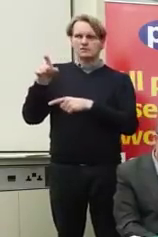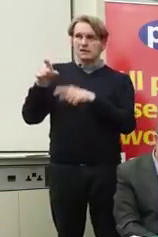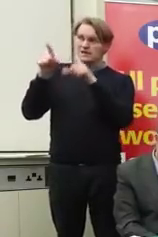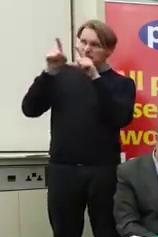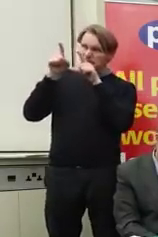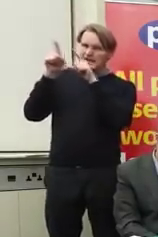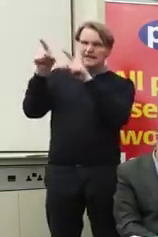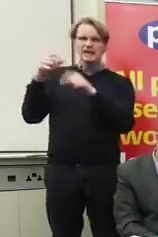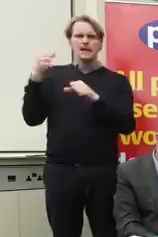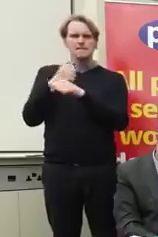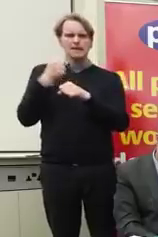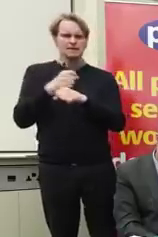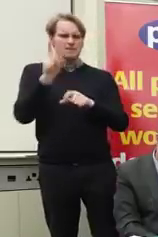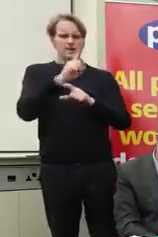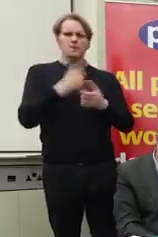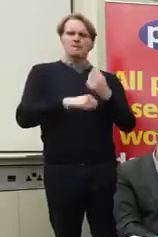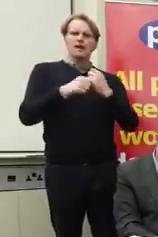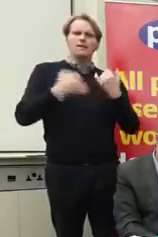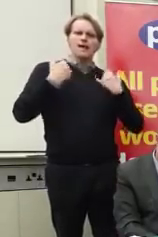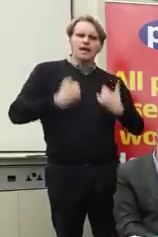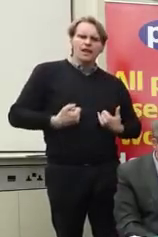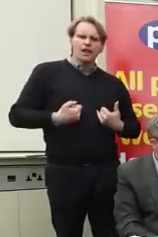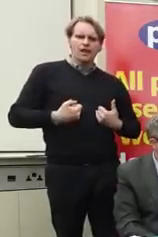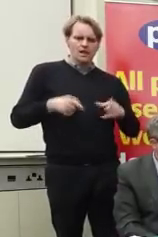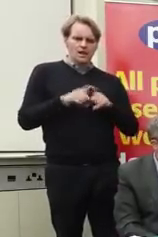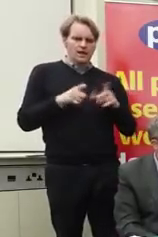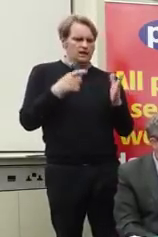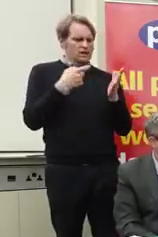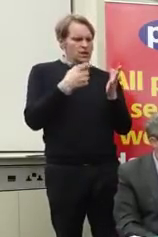like rickets in this country? Well I don't mind a bit of wit in any debate